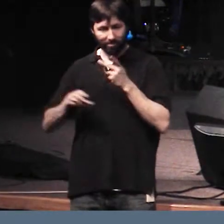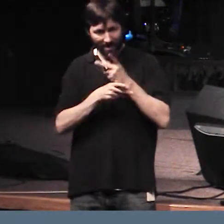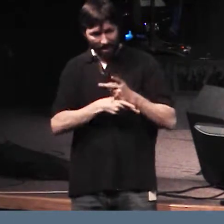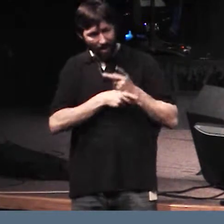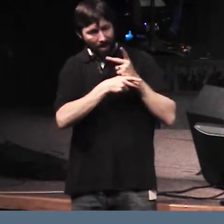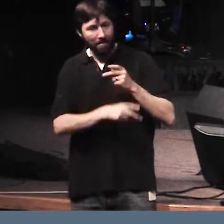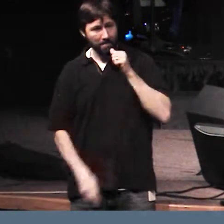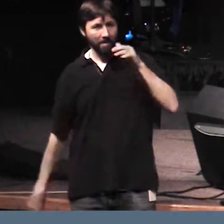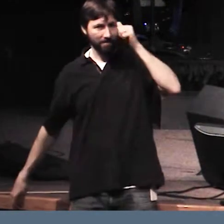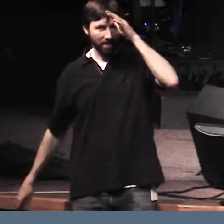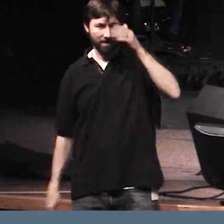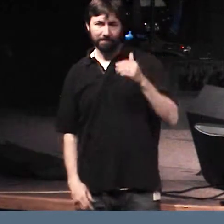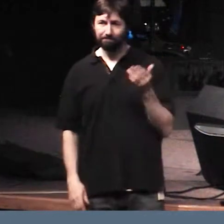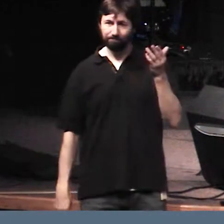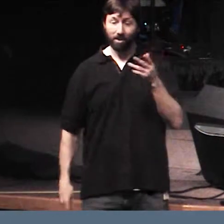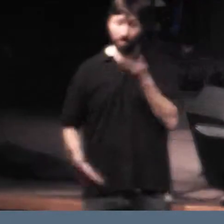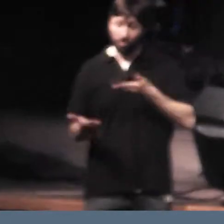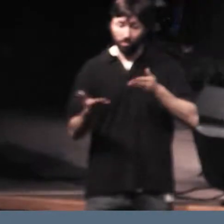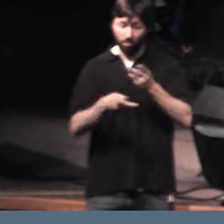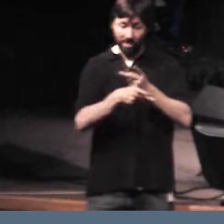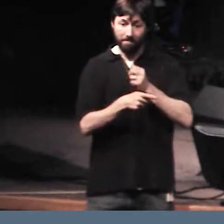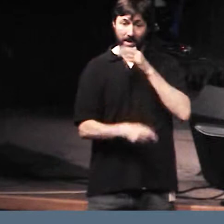promise was this you take care of your parents you honor your parents and then